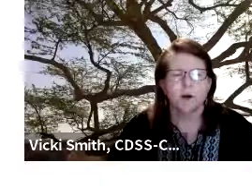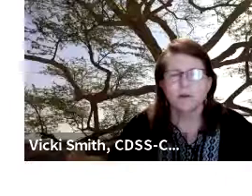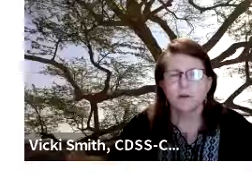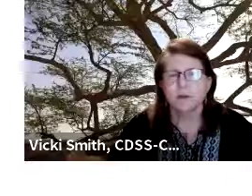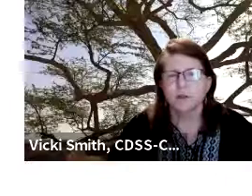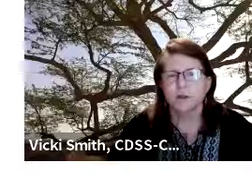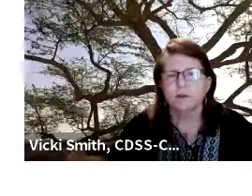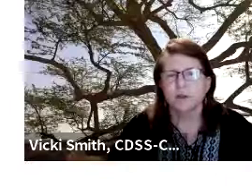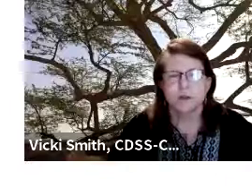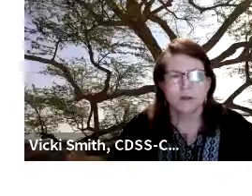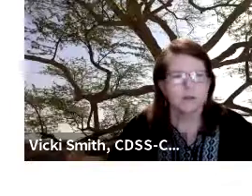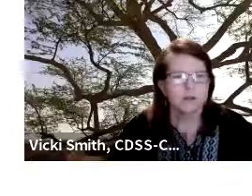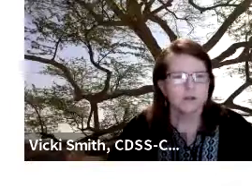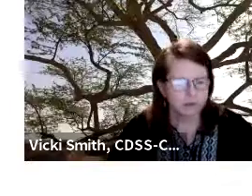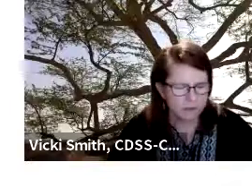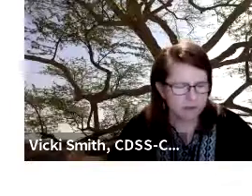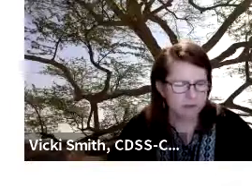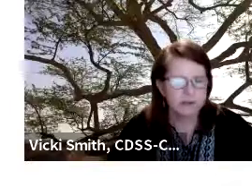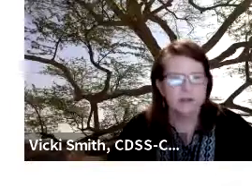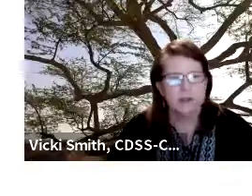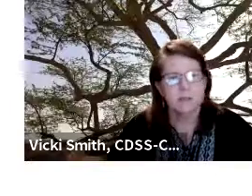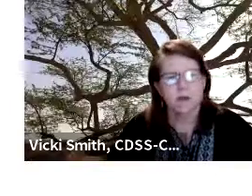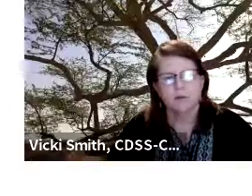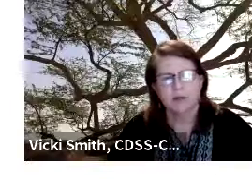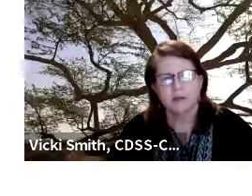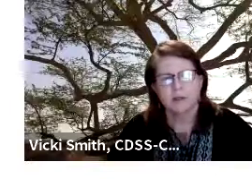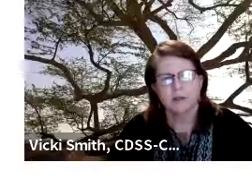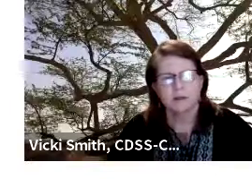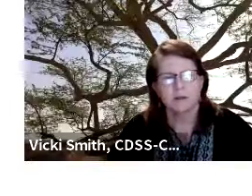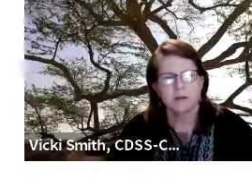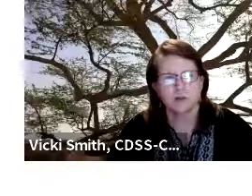Vicki Smith, CDSS-CCLD: also has some really good frequently asked questions from the CDC about vaccine issues.